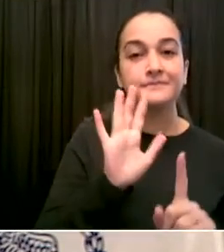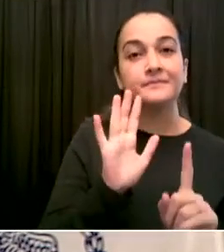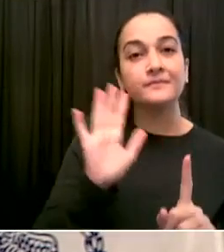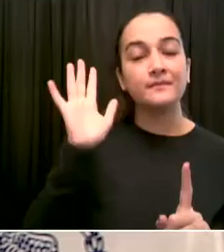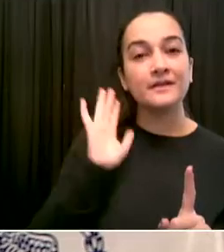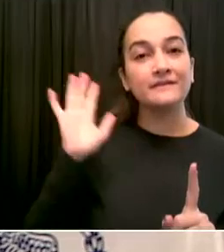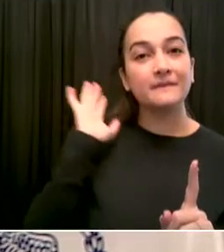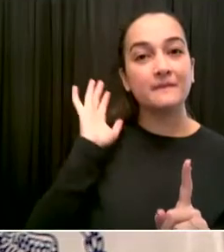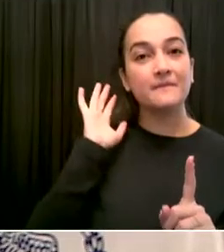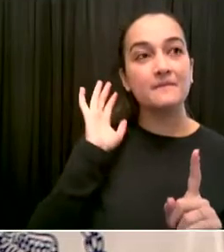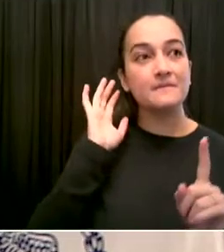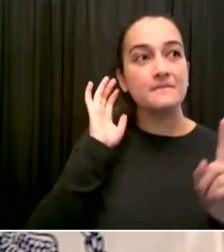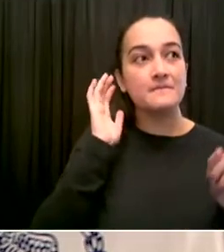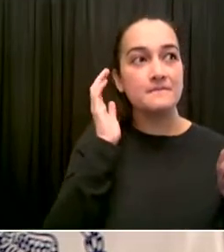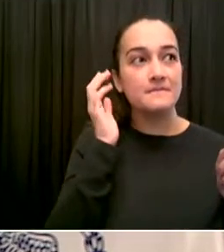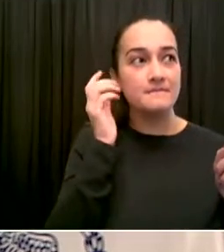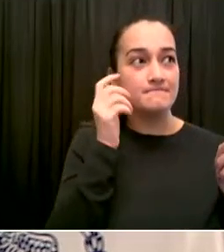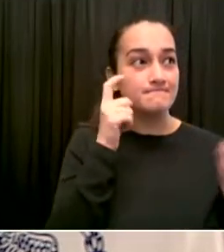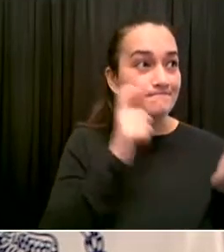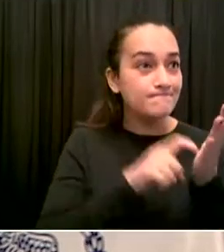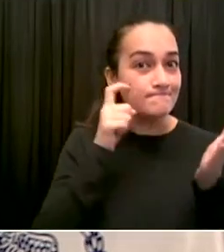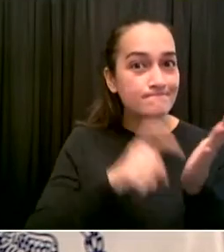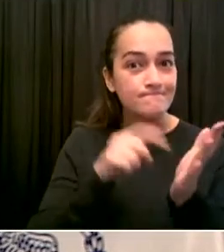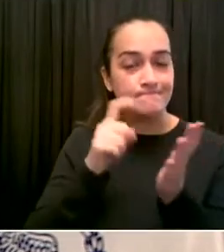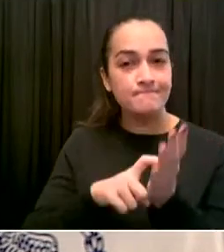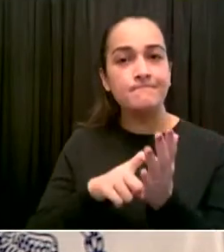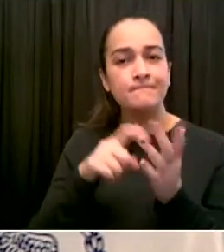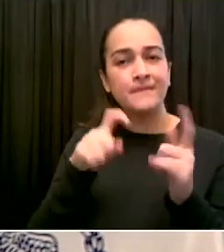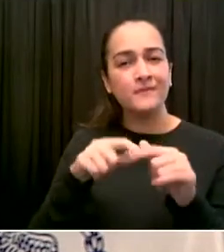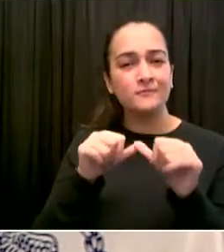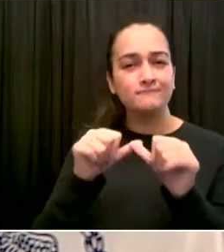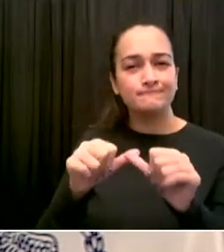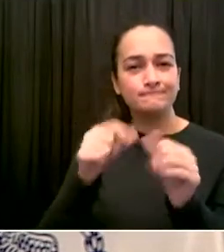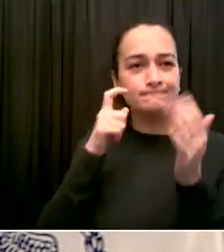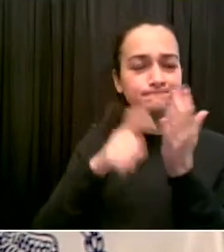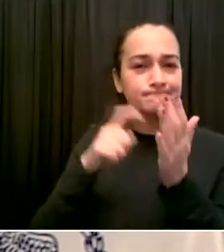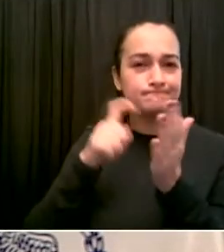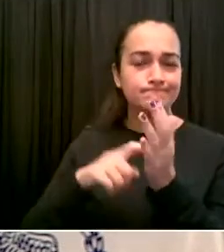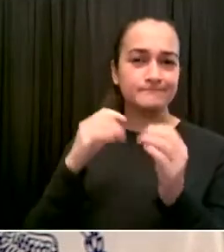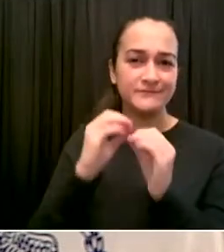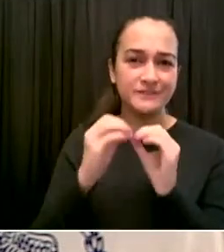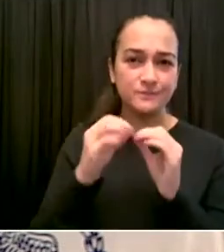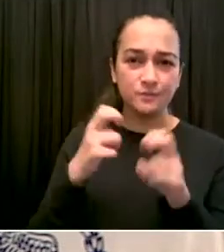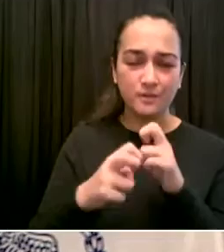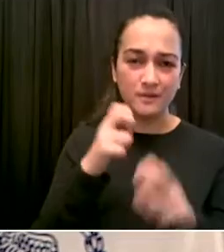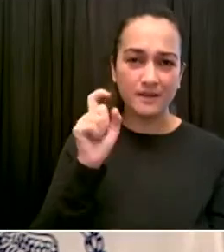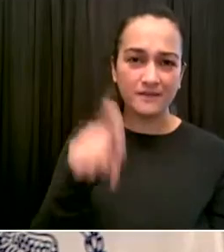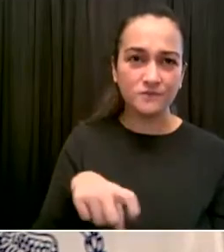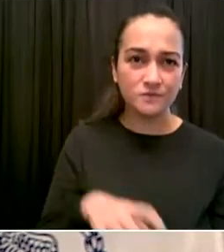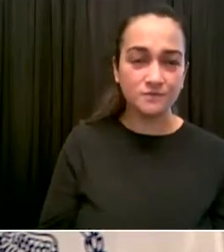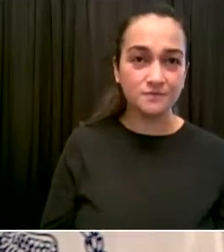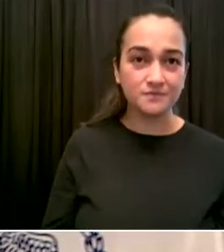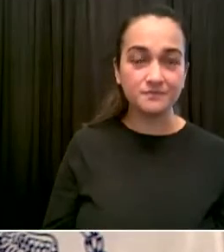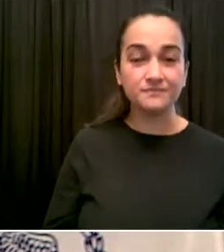EEND THEM TO BE.